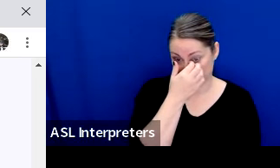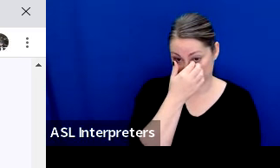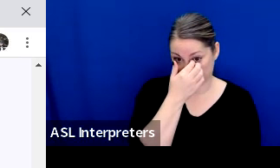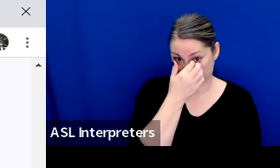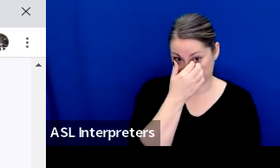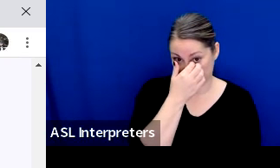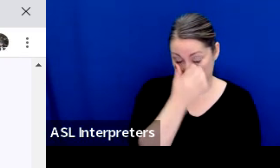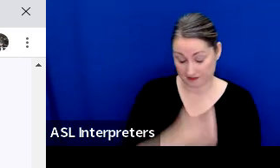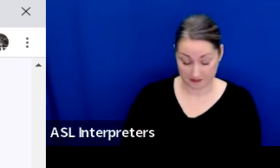That comes in.